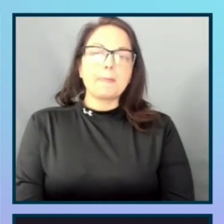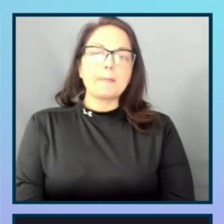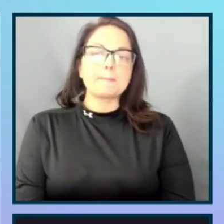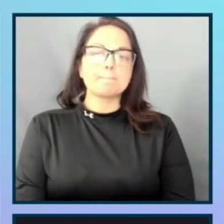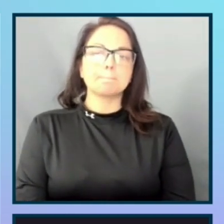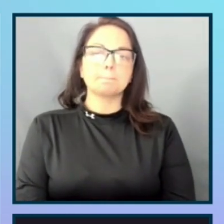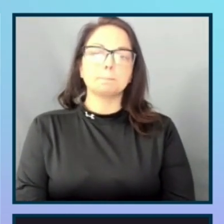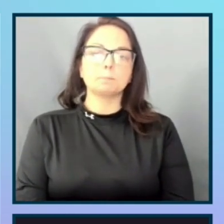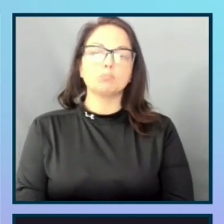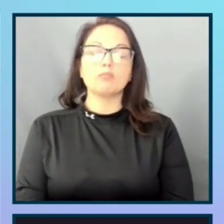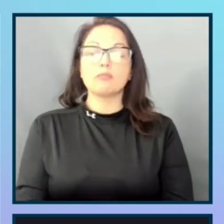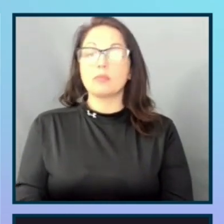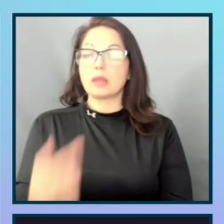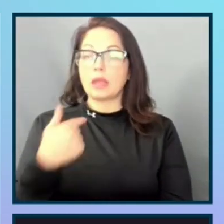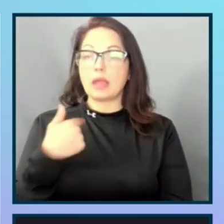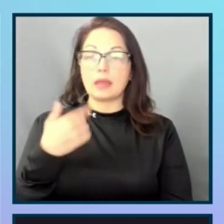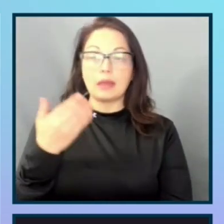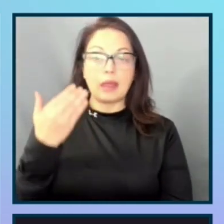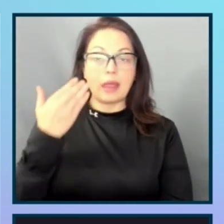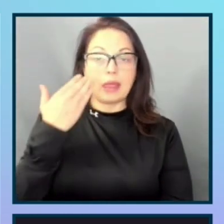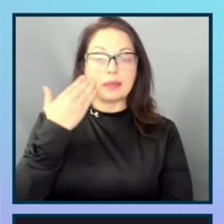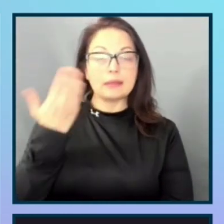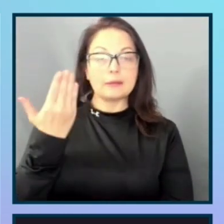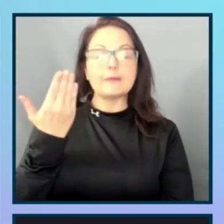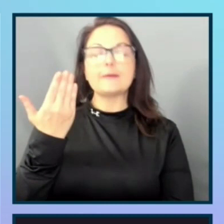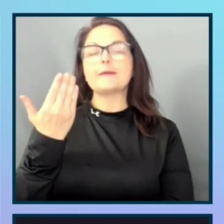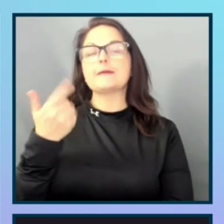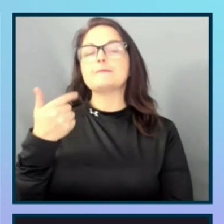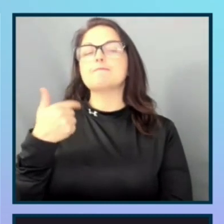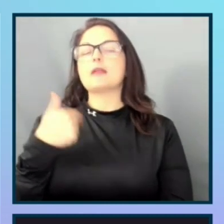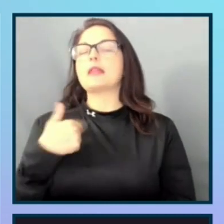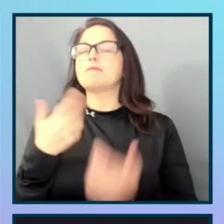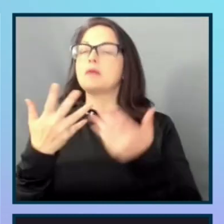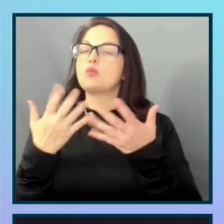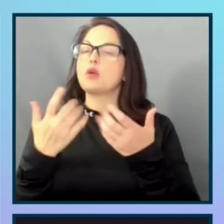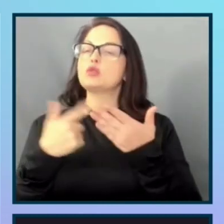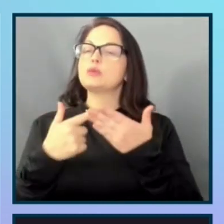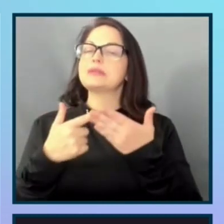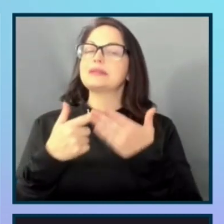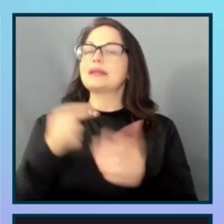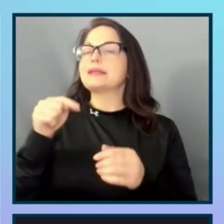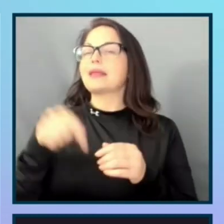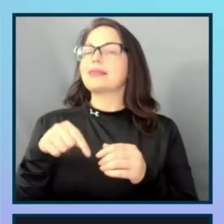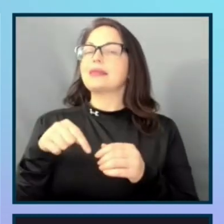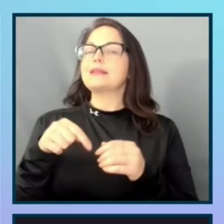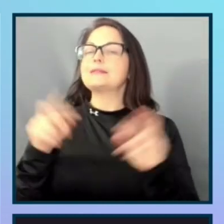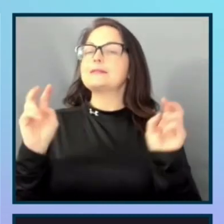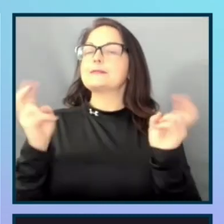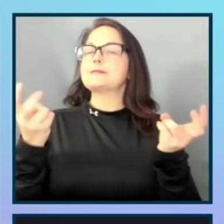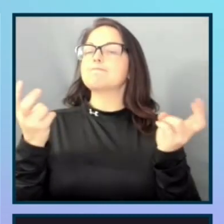And I think it's this side of things I'd like to touch on and talk to you about today. So what do I mean when I talk about this,